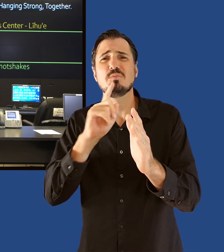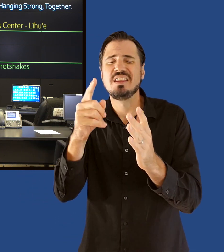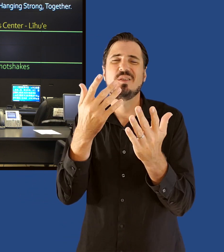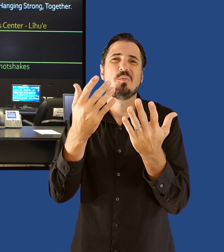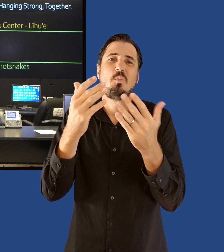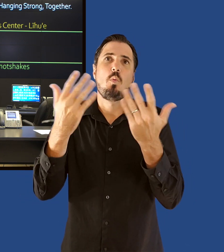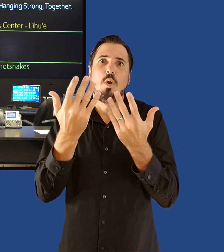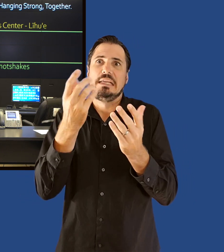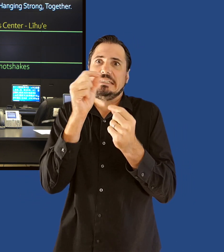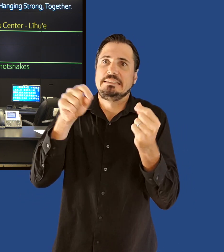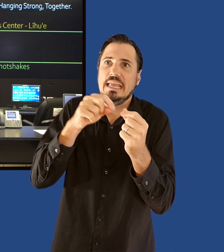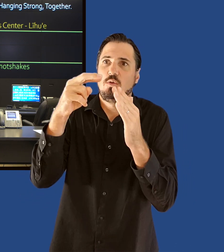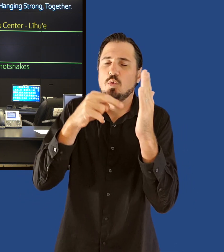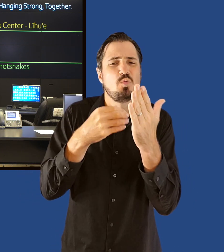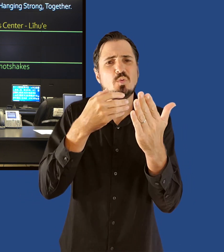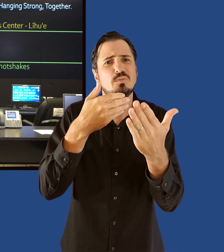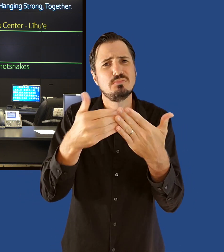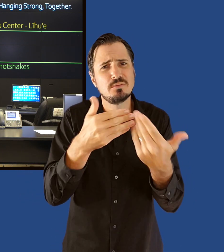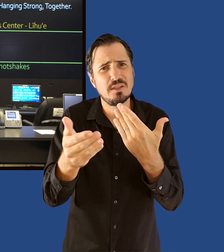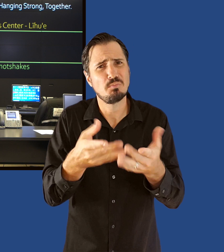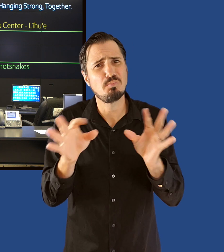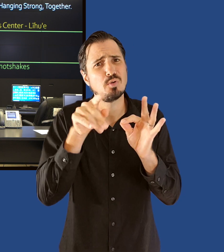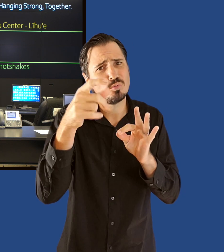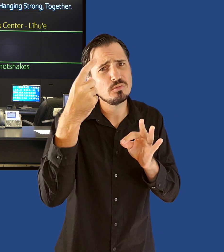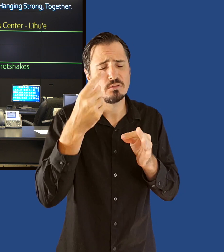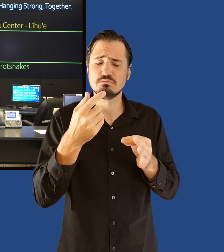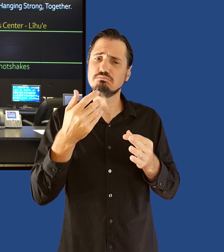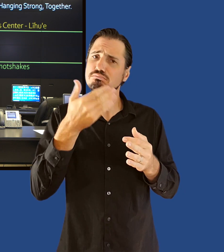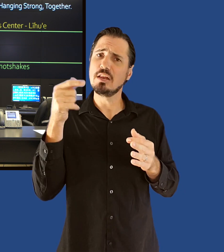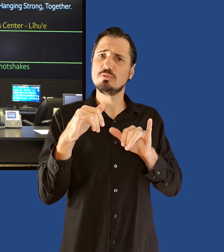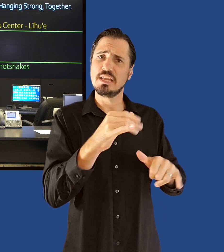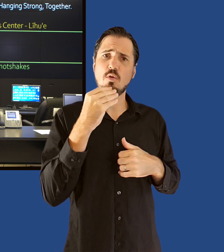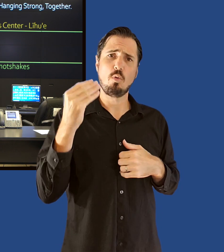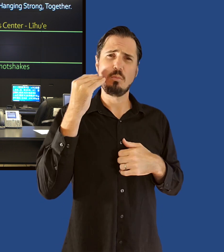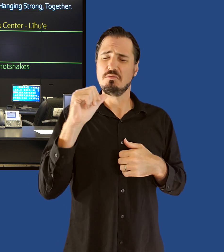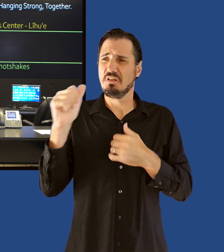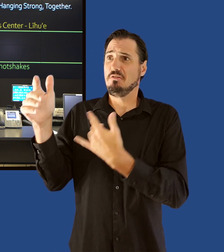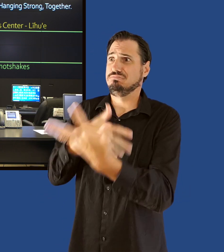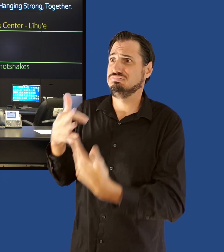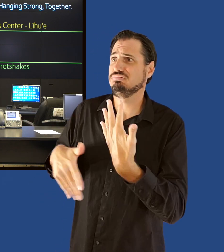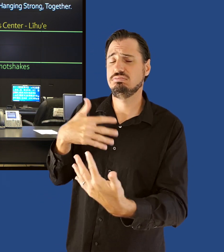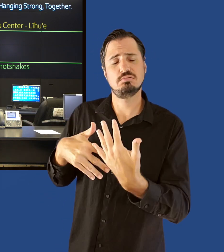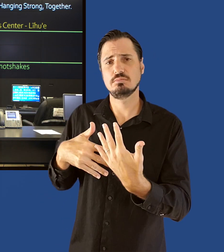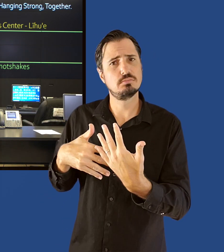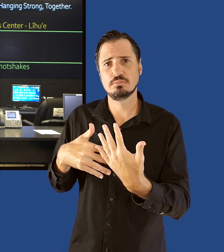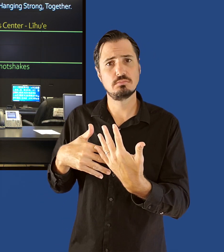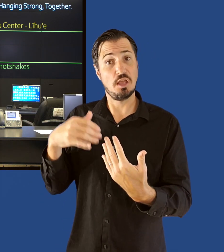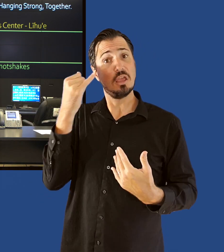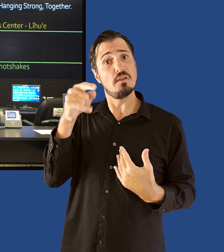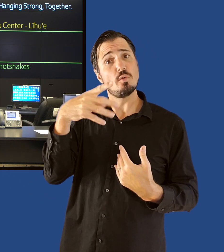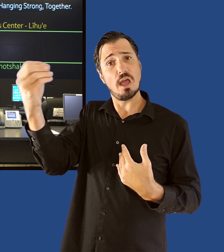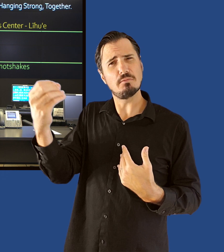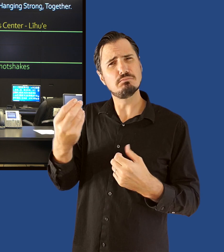that we should use protective measures, such as practicing social distancing, wearing a mask, and keeping our hands and surfaces cleaned.